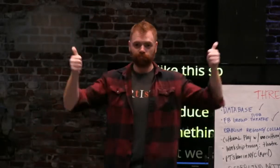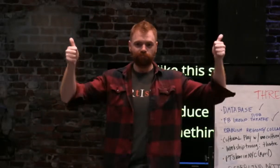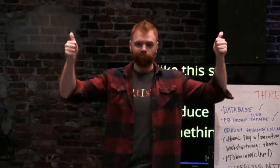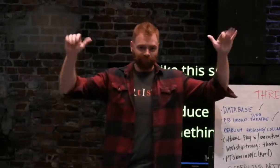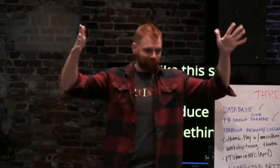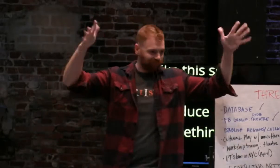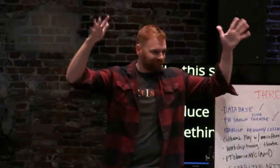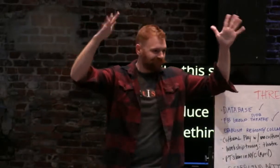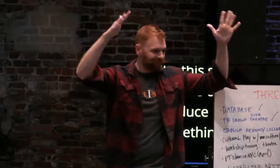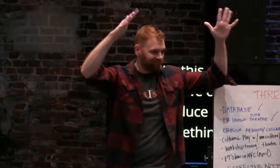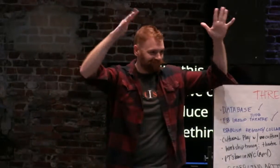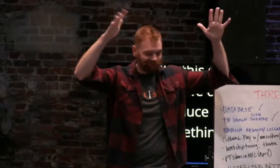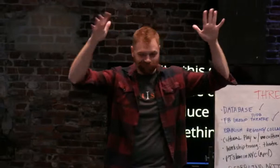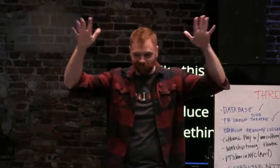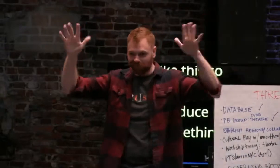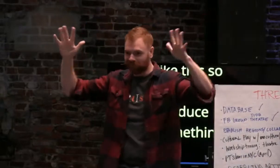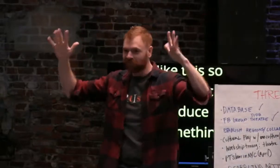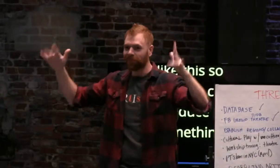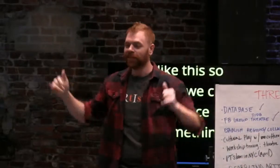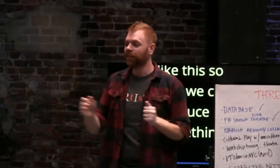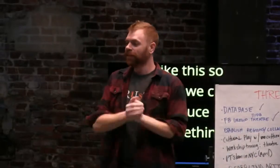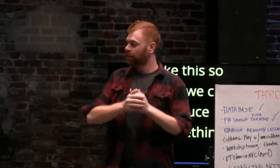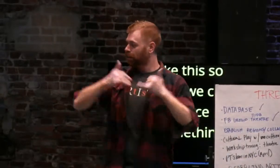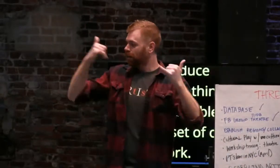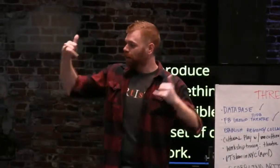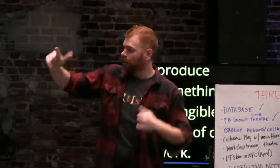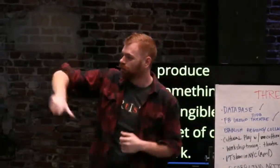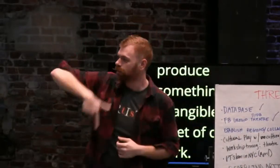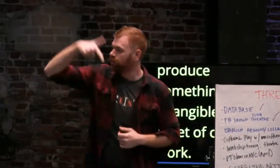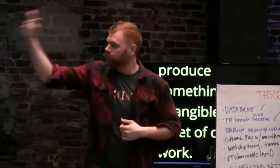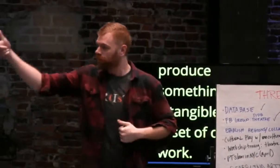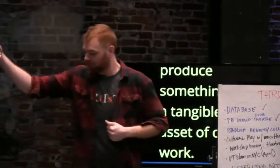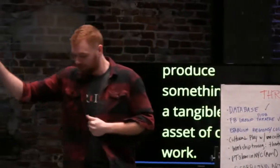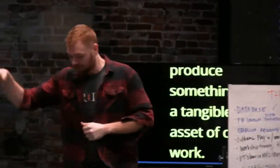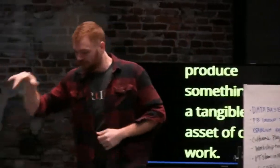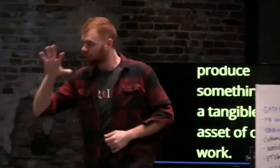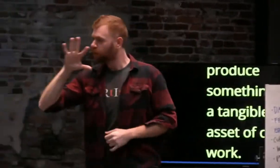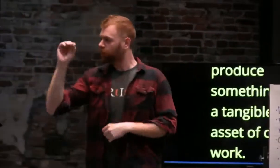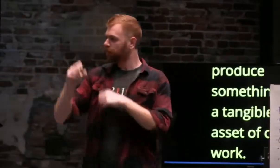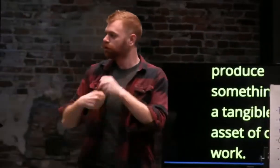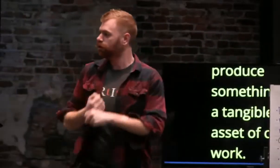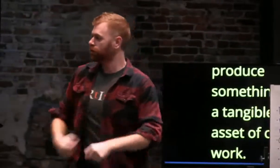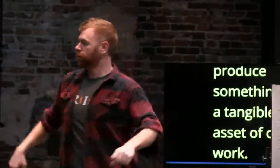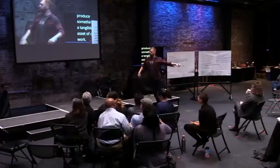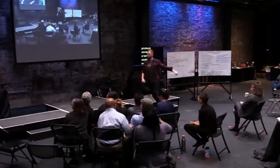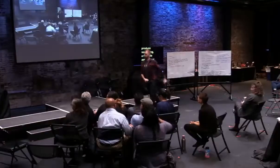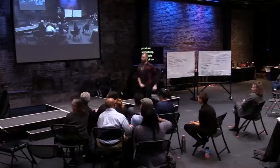but actually produce something. Ant that's pretty it. To actually do this in concert with a workshop.